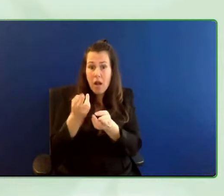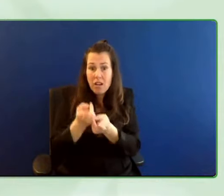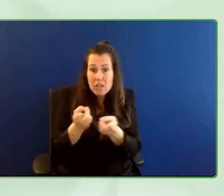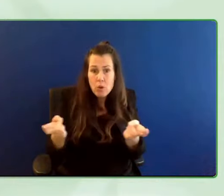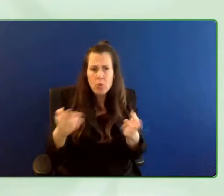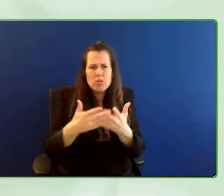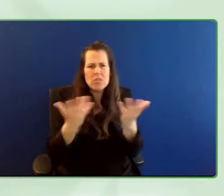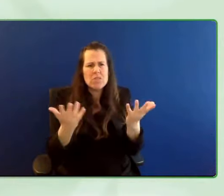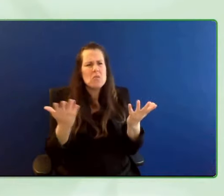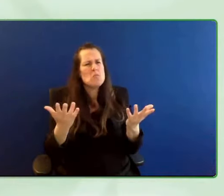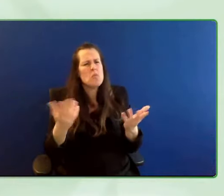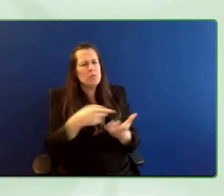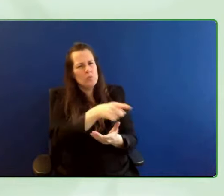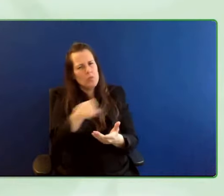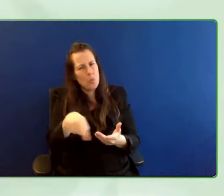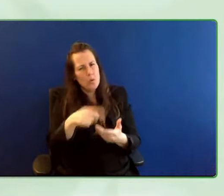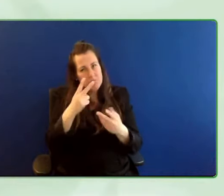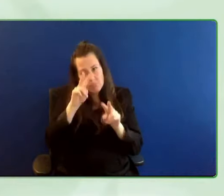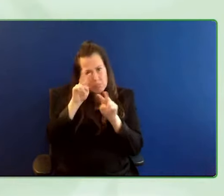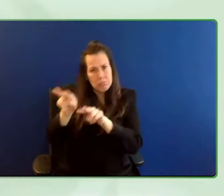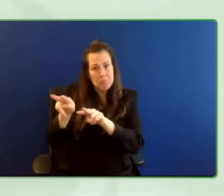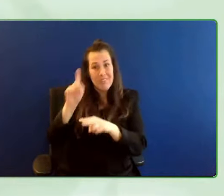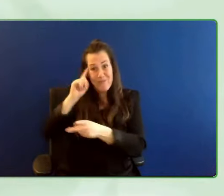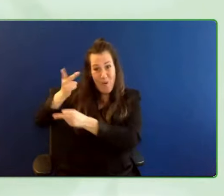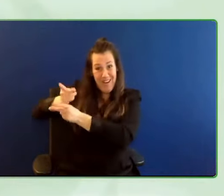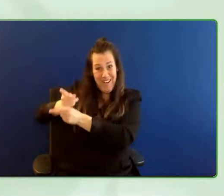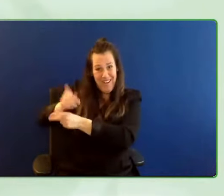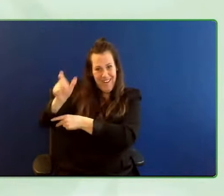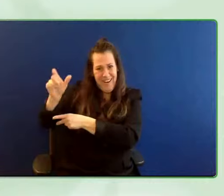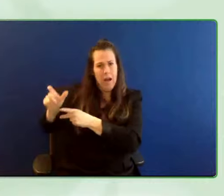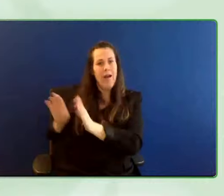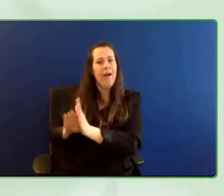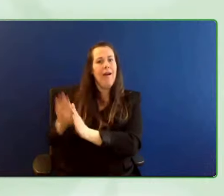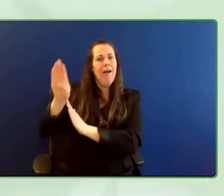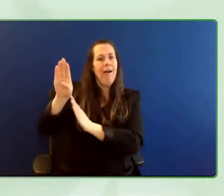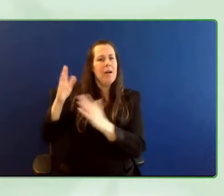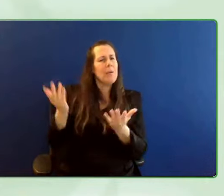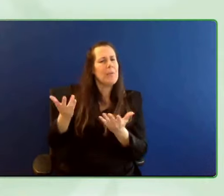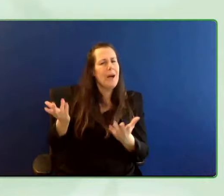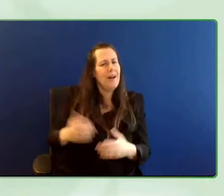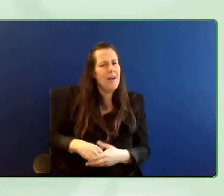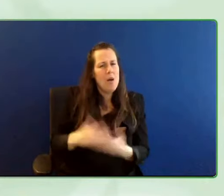But we fundamentally know is that patients and caregivers need to be part of the creation